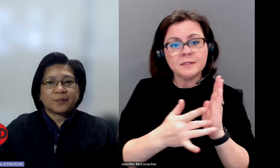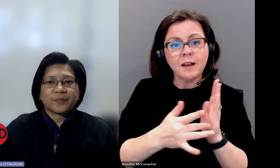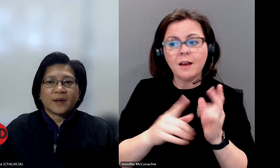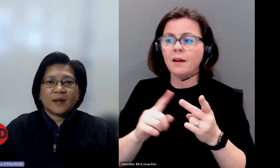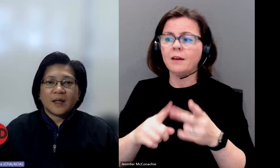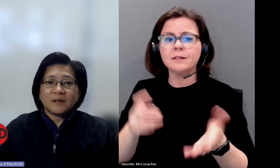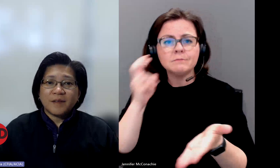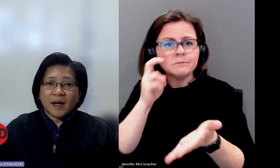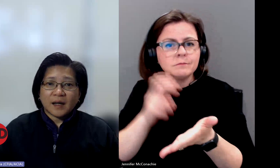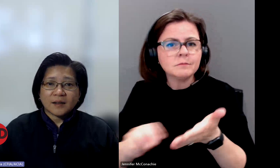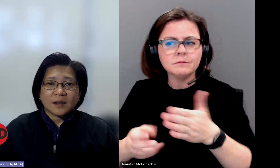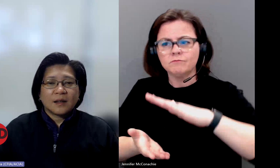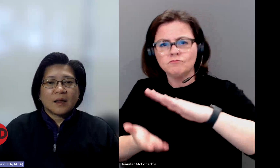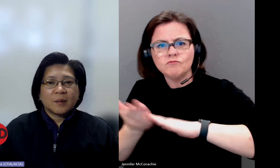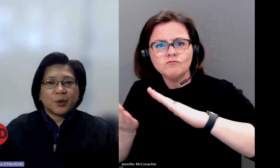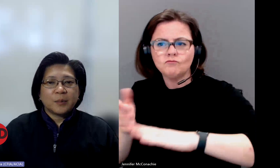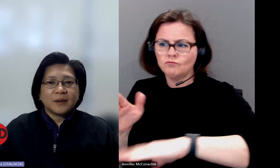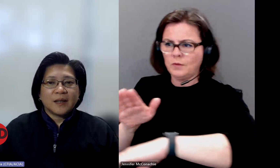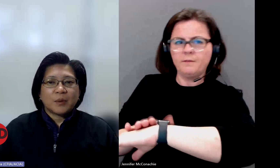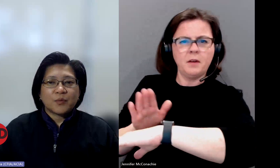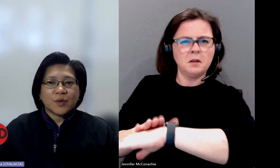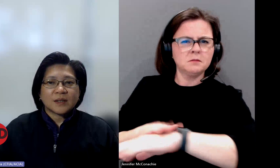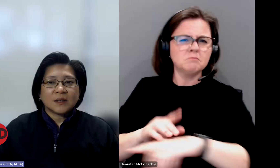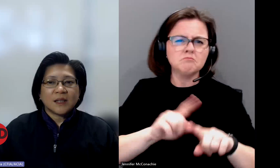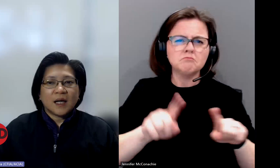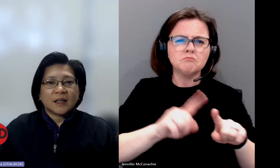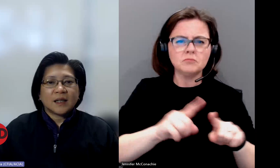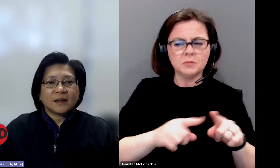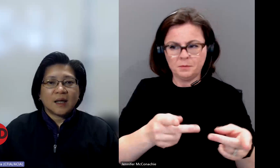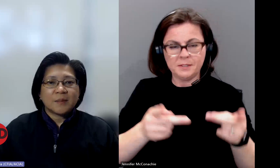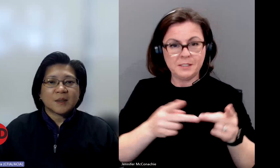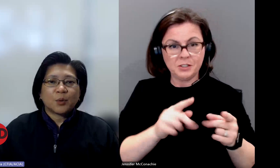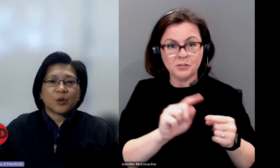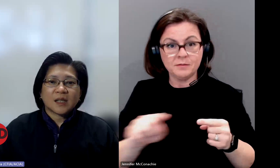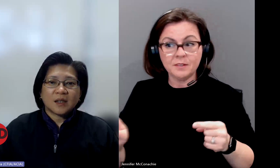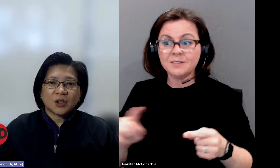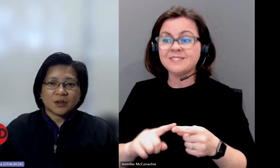lab technicians and various administrative and advisory positions.